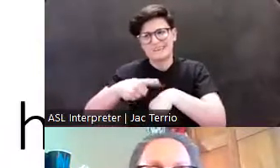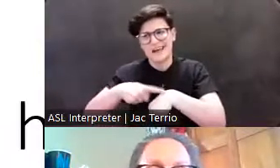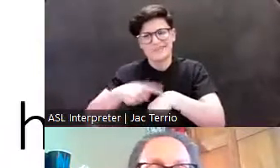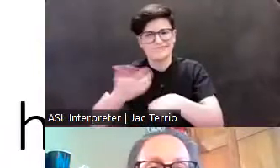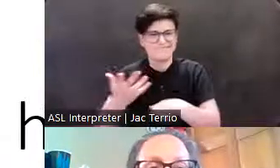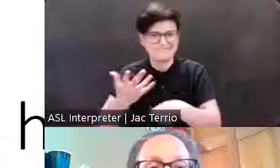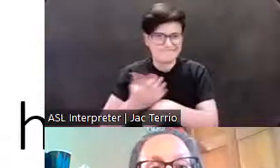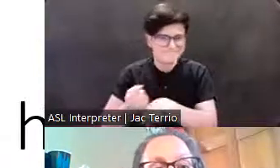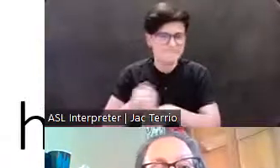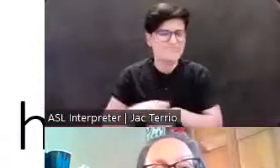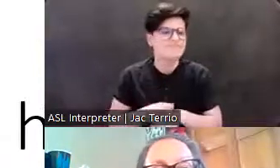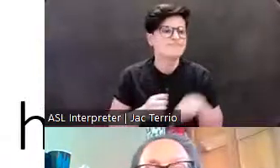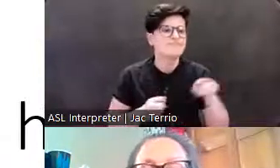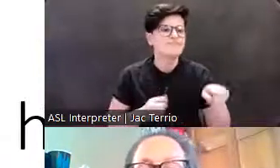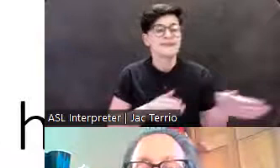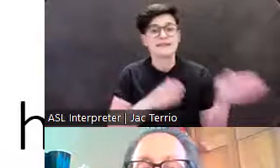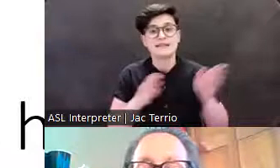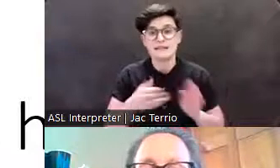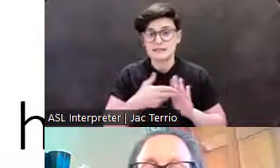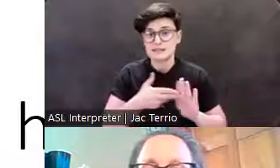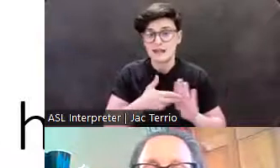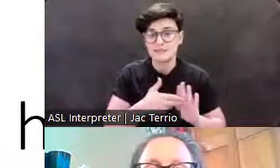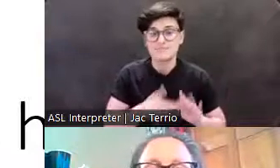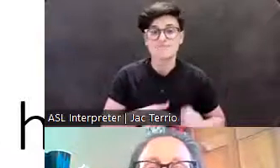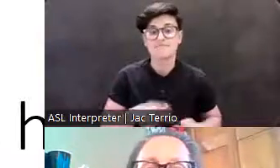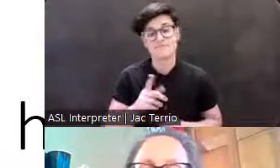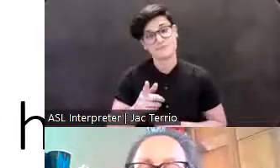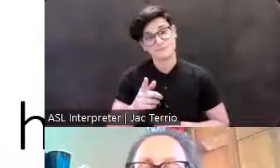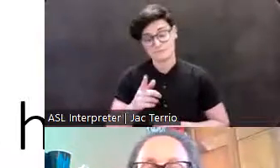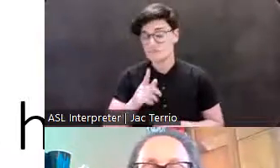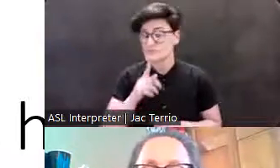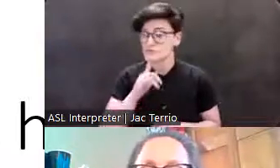________________________________________ It is really important to understand that